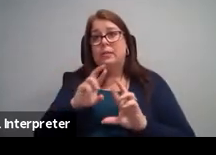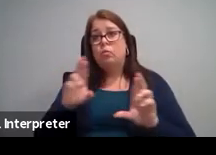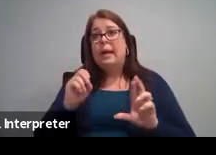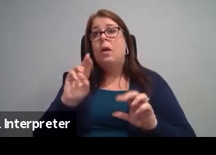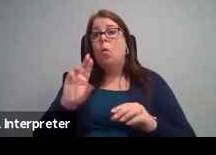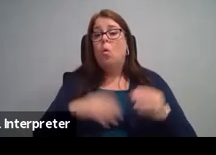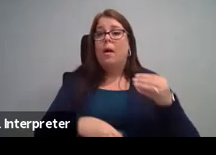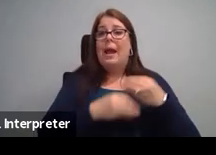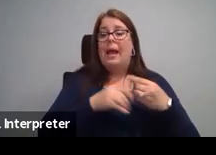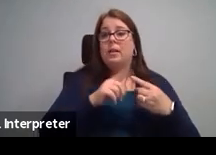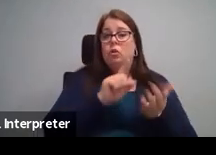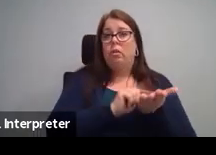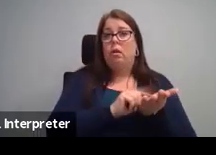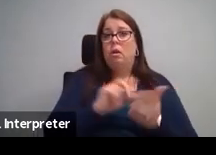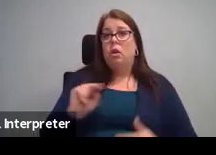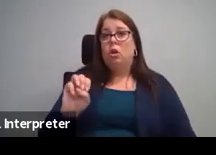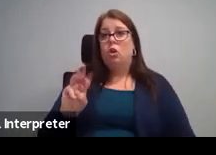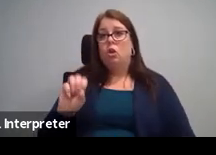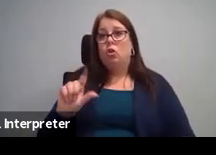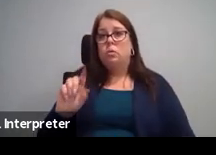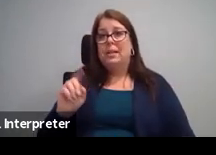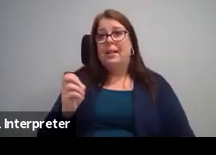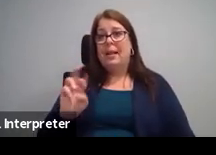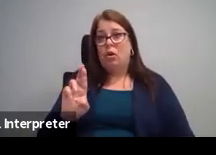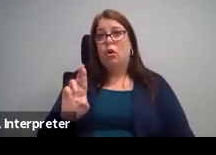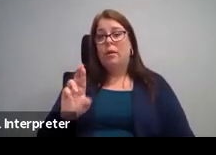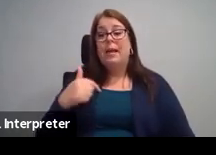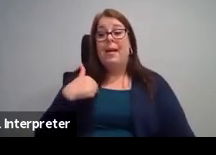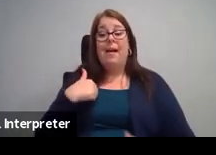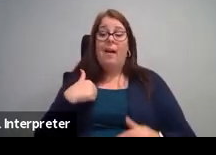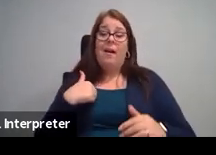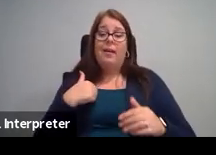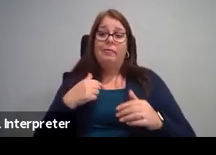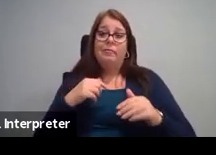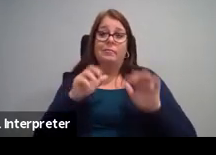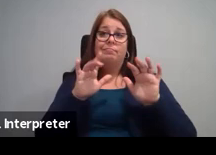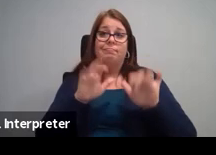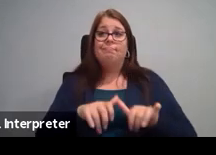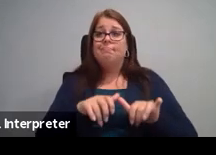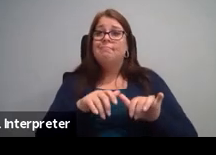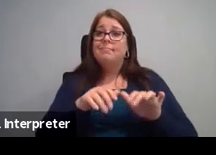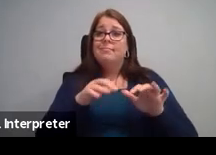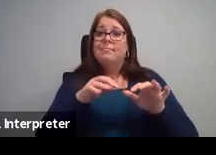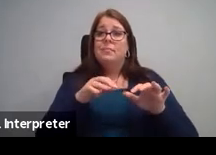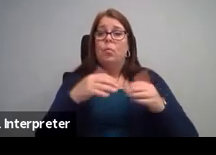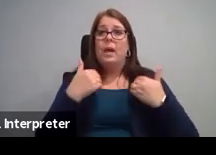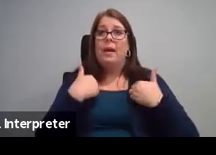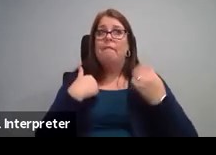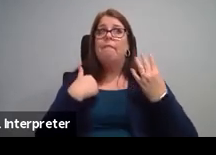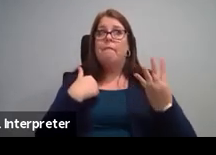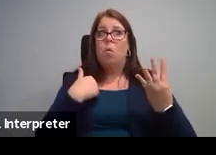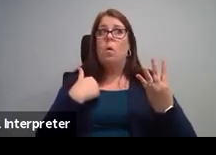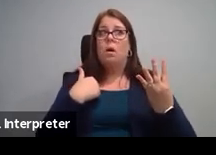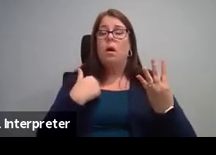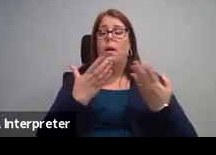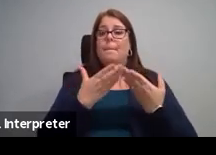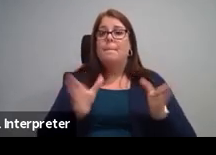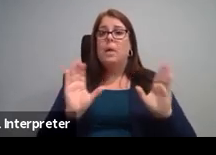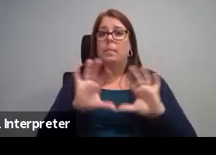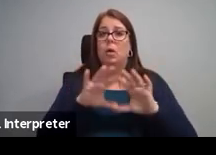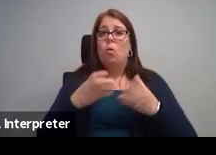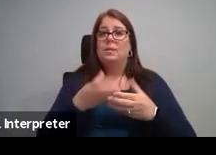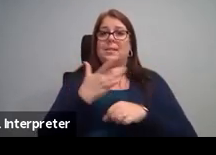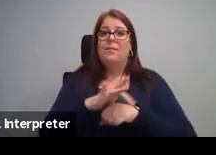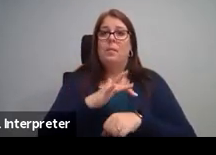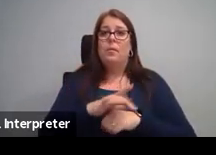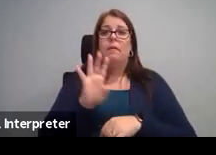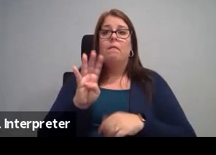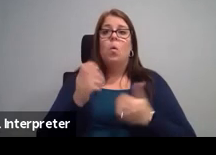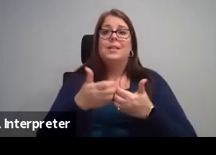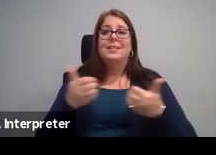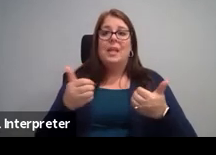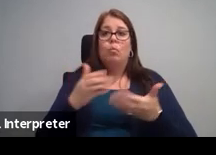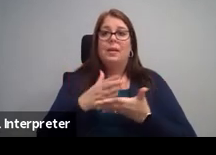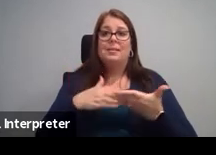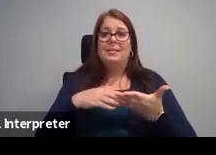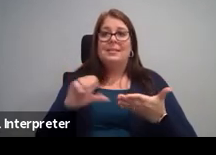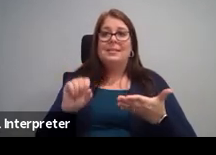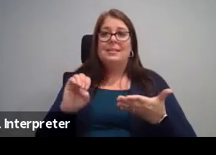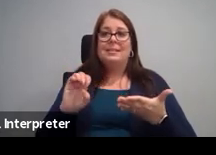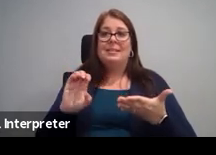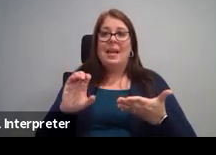Allison frenzel: Courses from other co ease and our newsletter. This. This month we have for public courses that will be available in four separate sectors and those are actually in Google Classroom and comment and